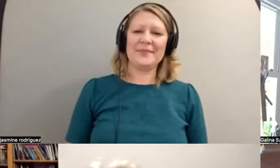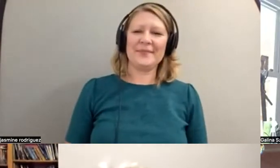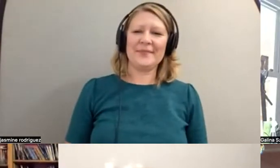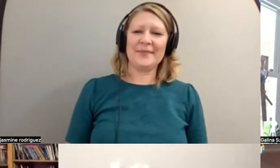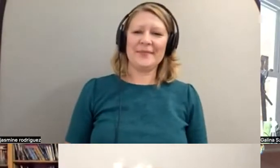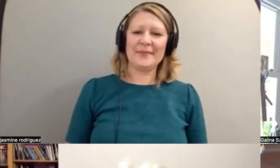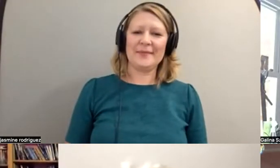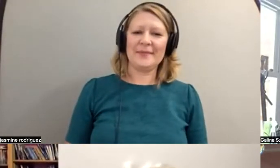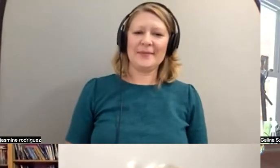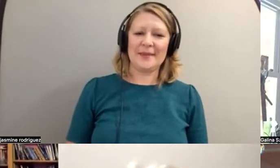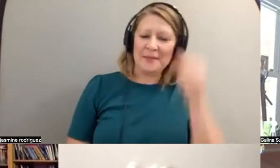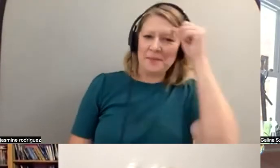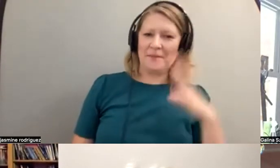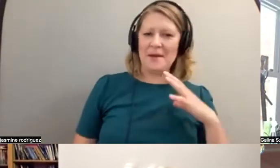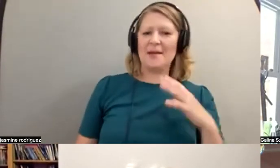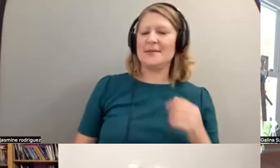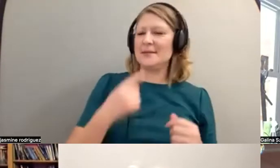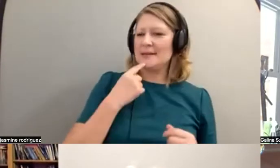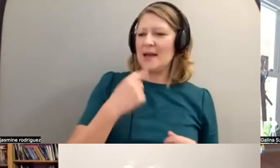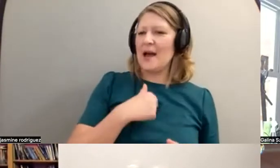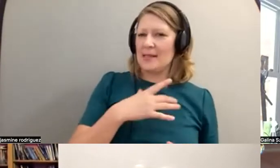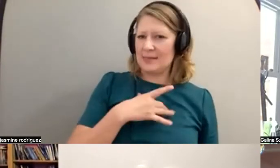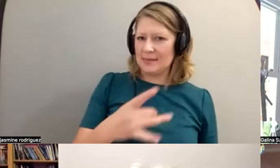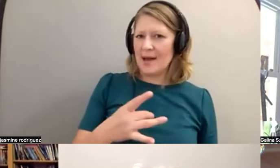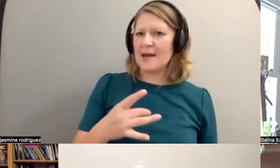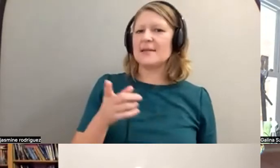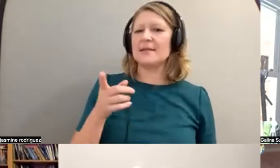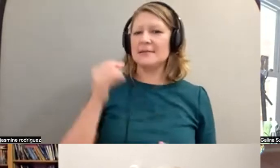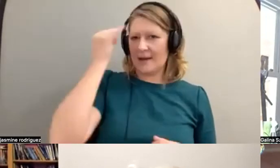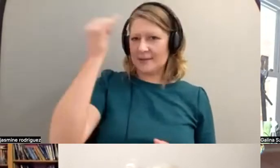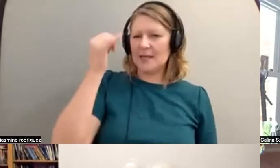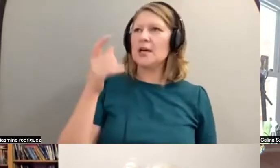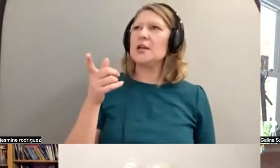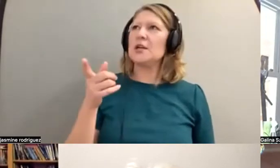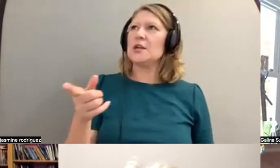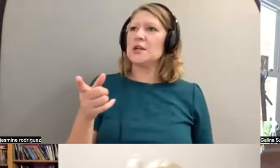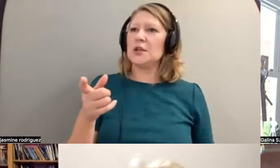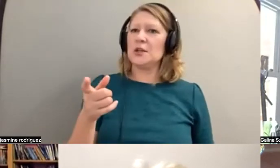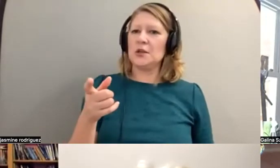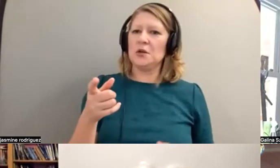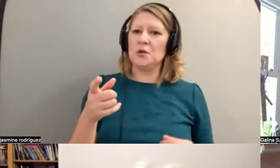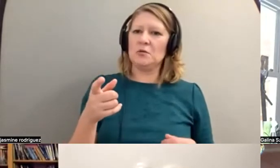idea, the image, that you take something, I guess you break it on purpose, but you